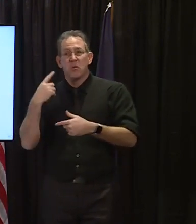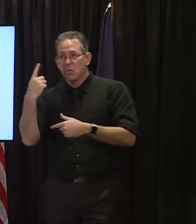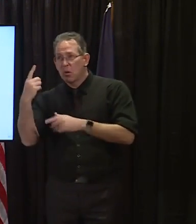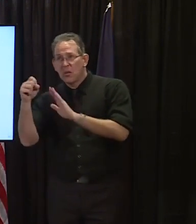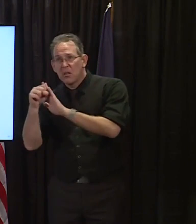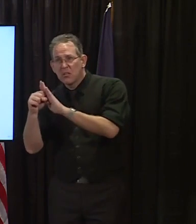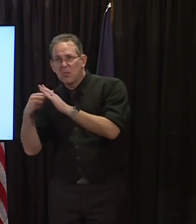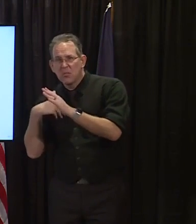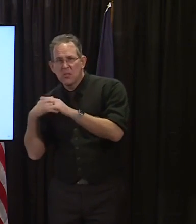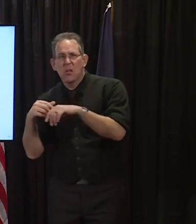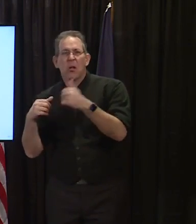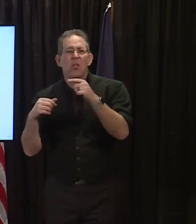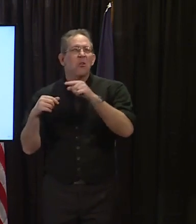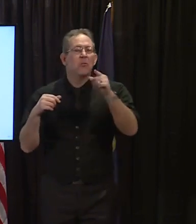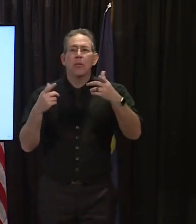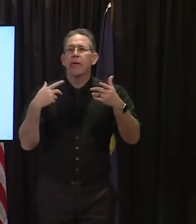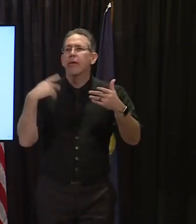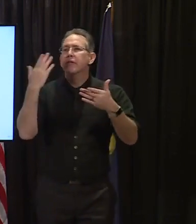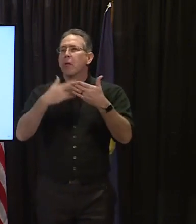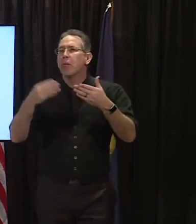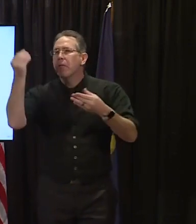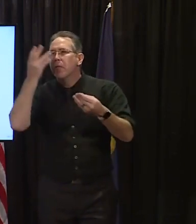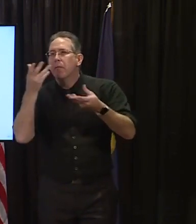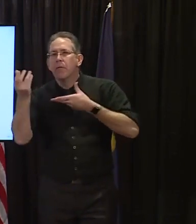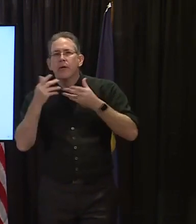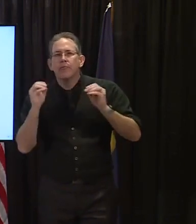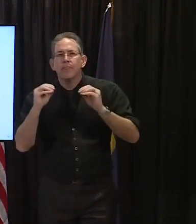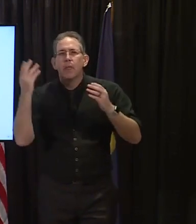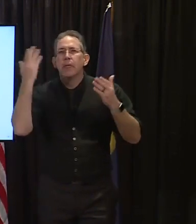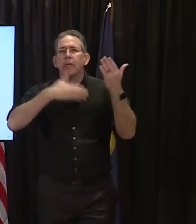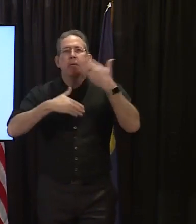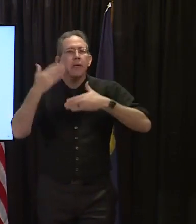transmissibility and the more mild symptoms that come with omicron. That